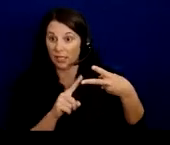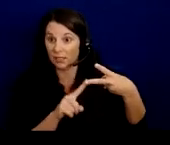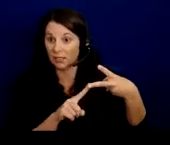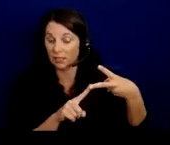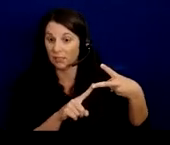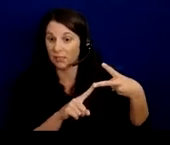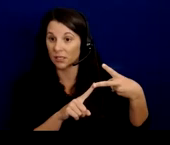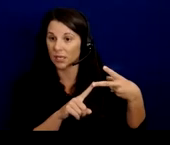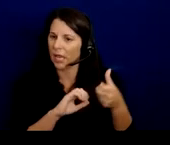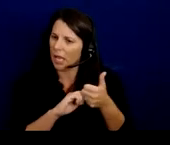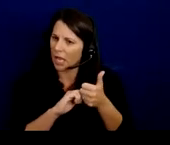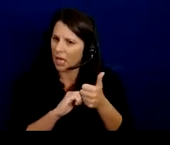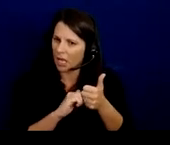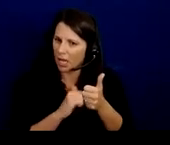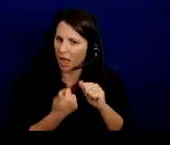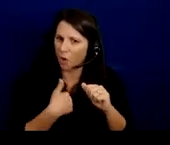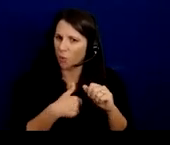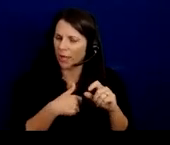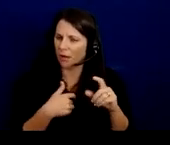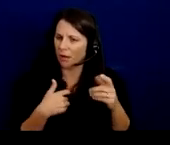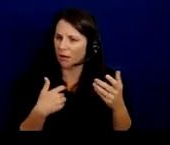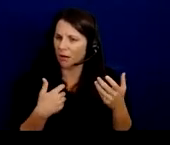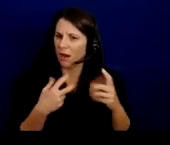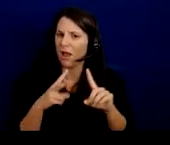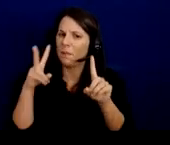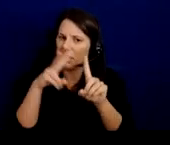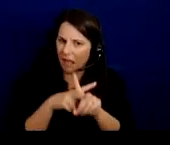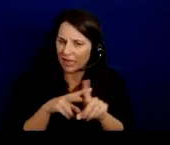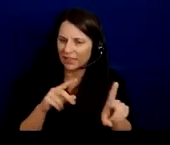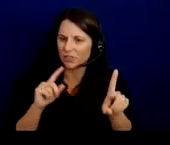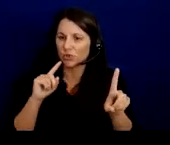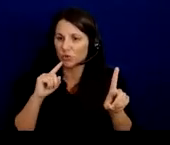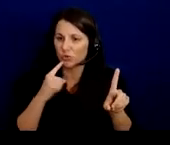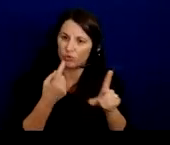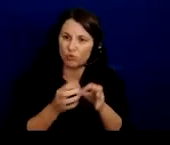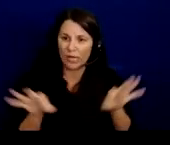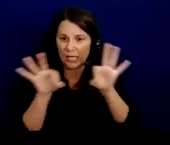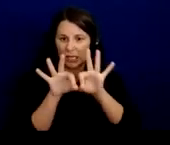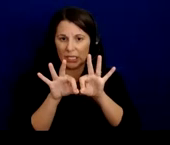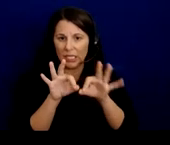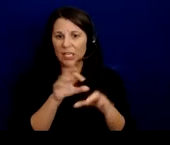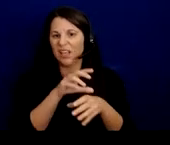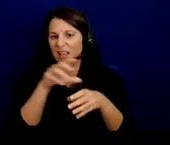how we're applying civic or critically engaged civic learning, what we refer to as CECL, how we're going to apply this